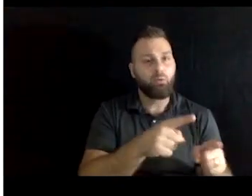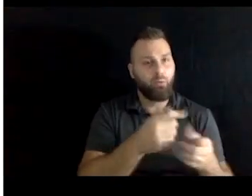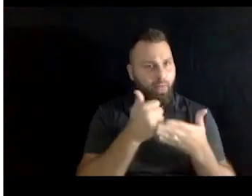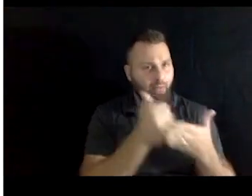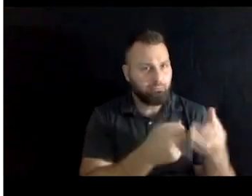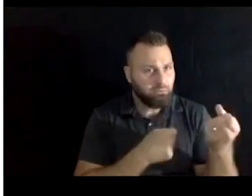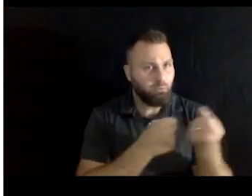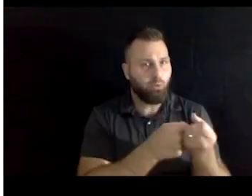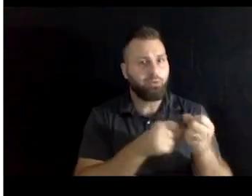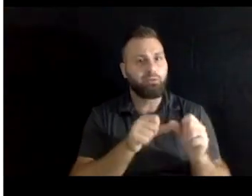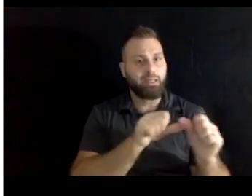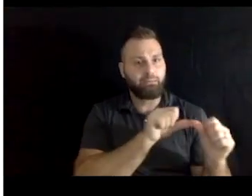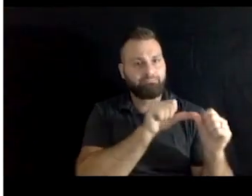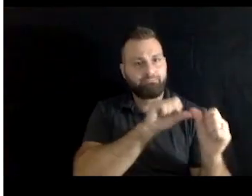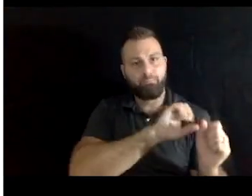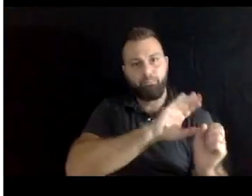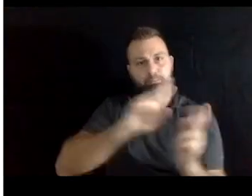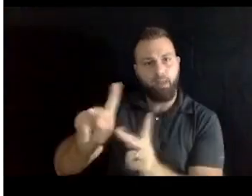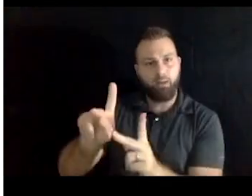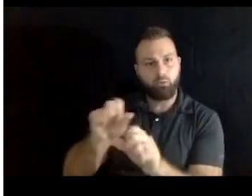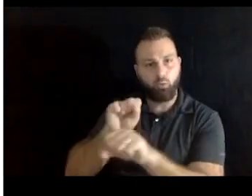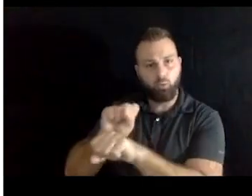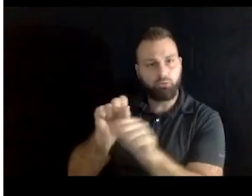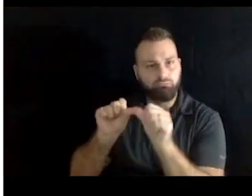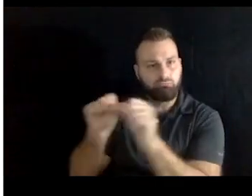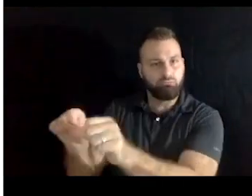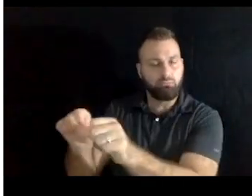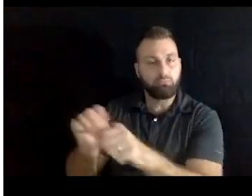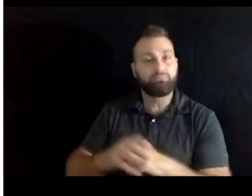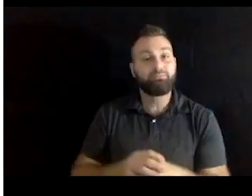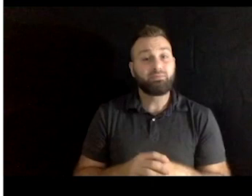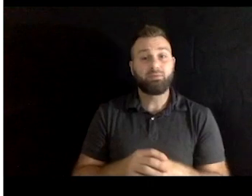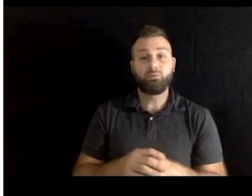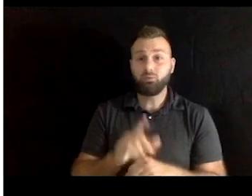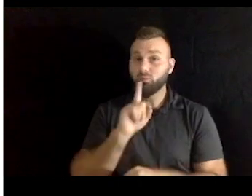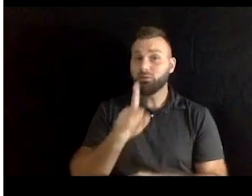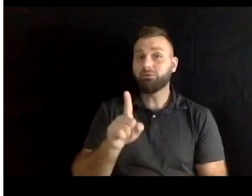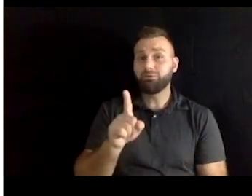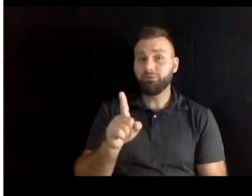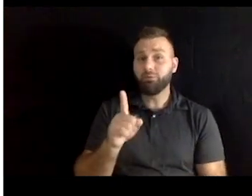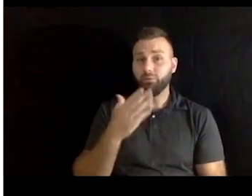here 'cause I think that this is a really novel idea and we're really excited about it,